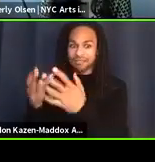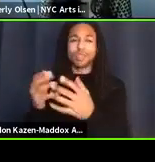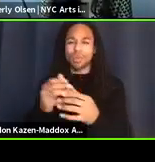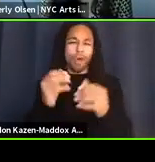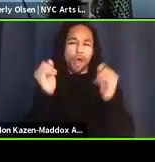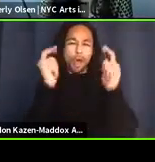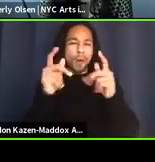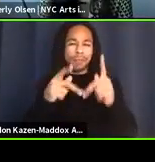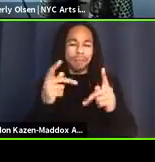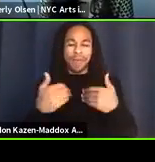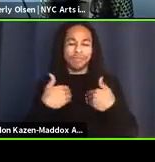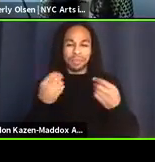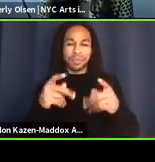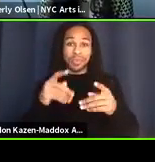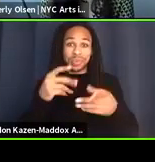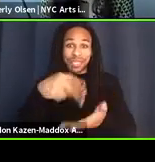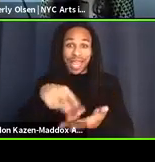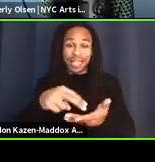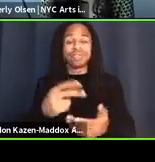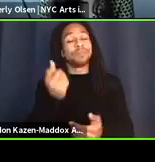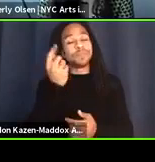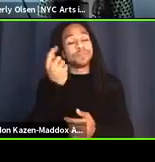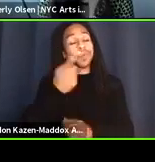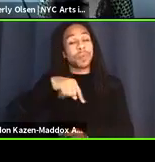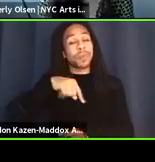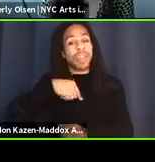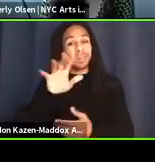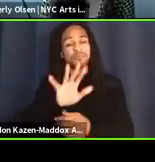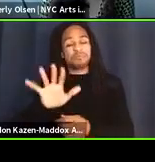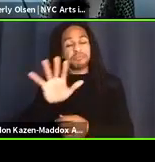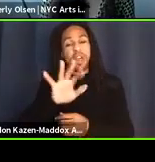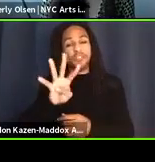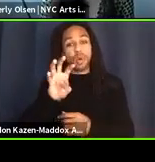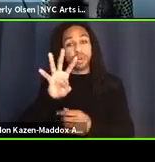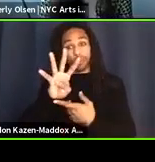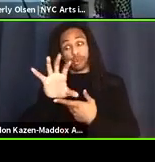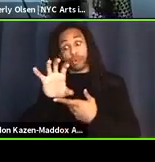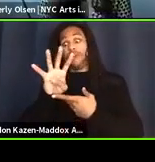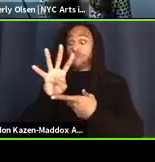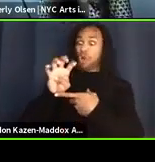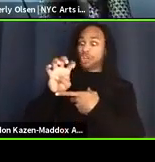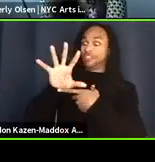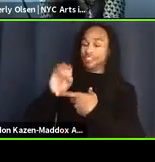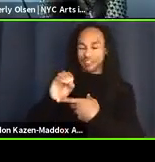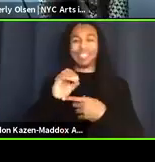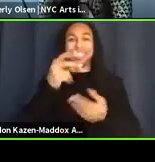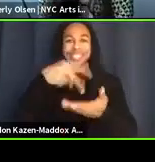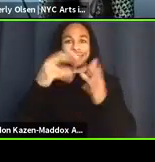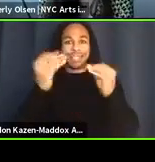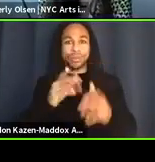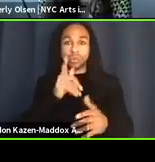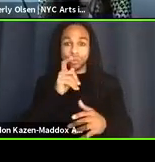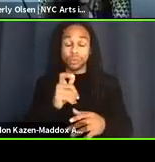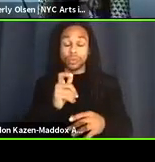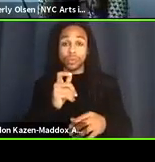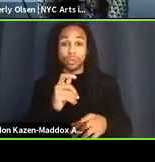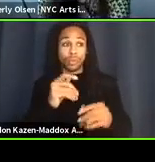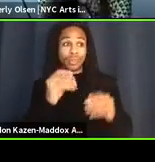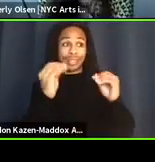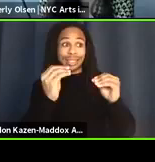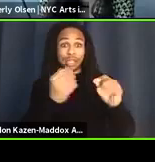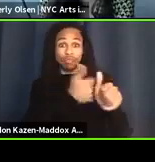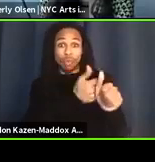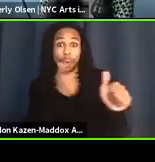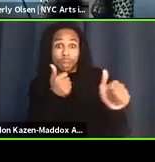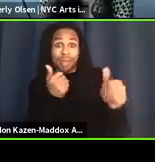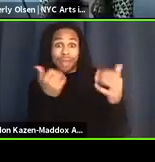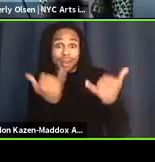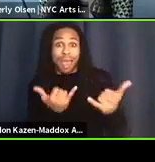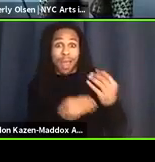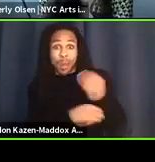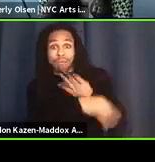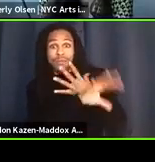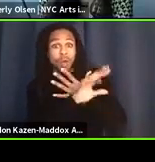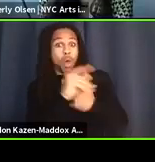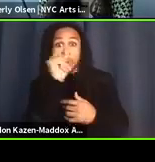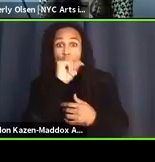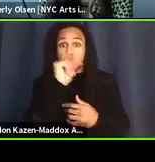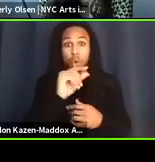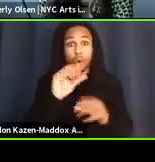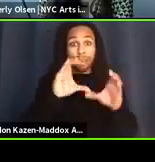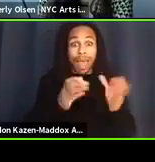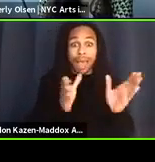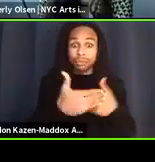with a group of dance locaters and curriculum graders who create activities and they can